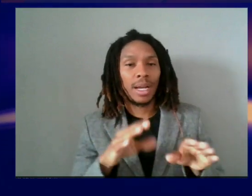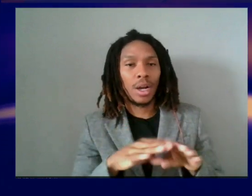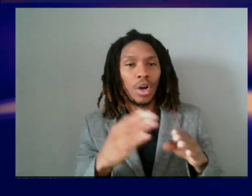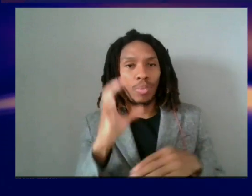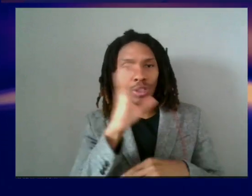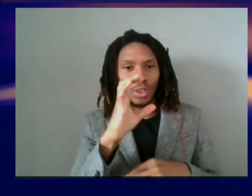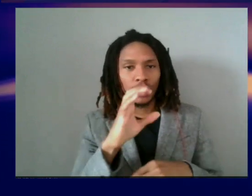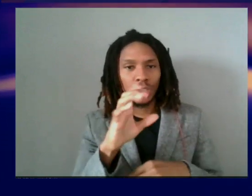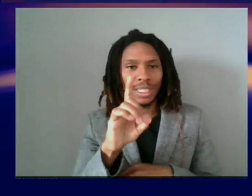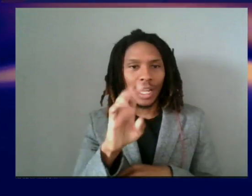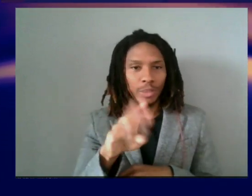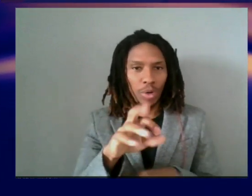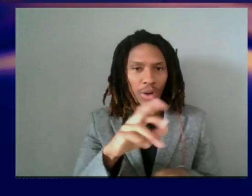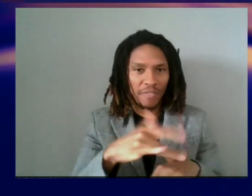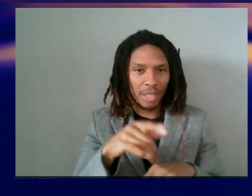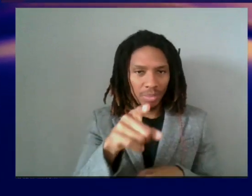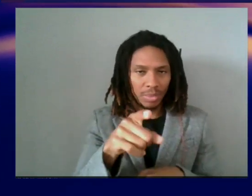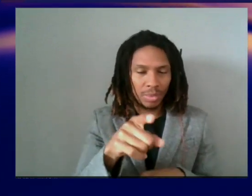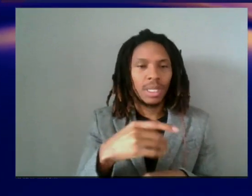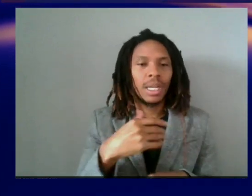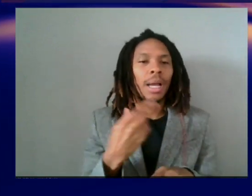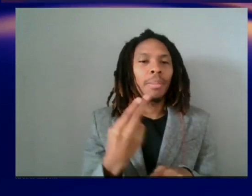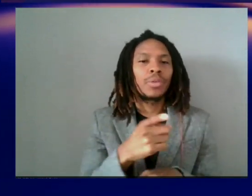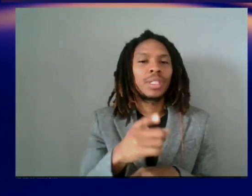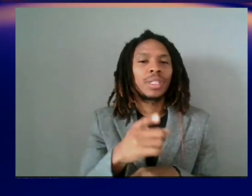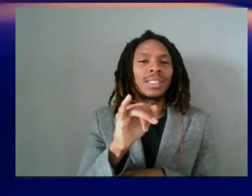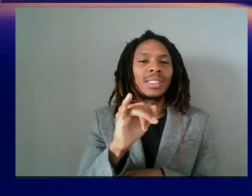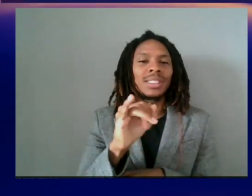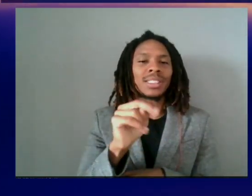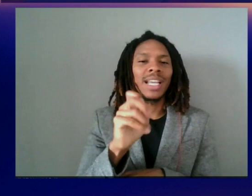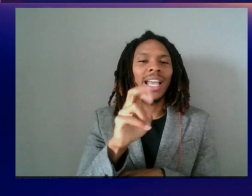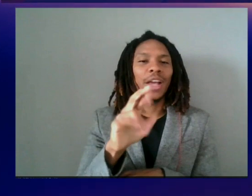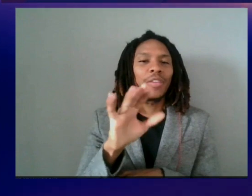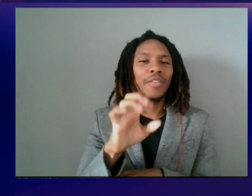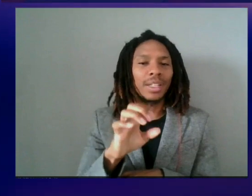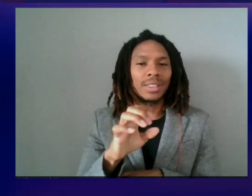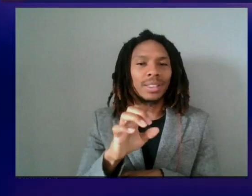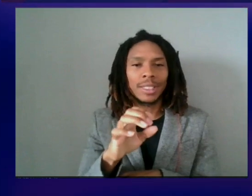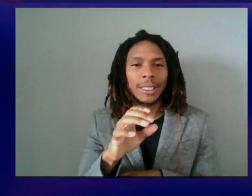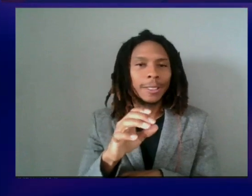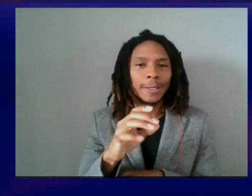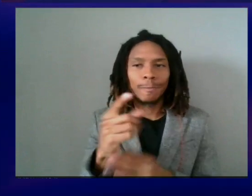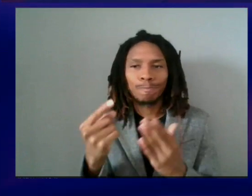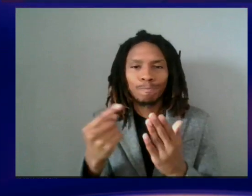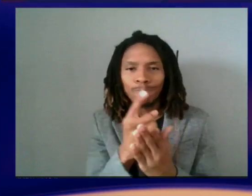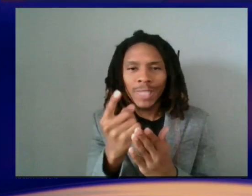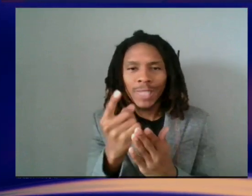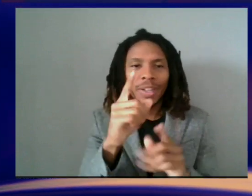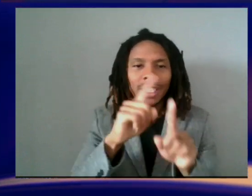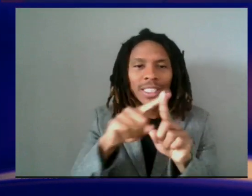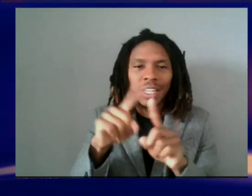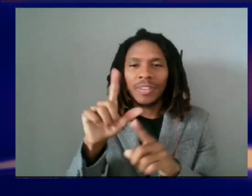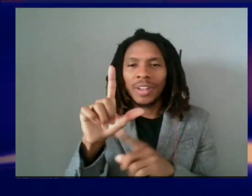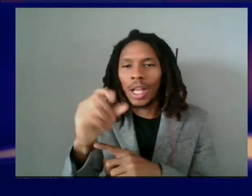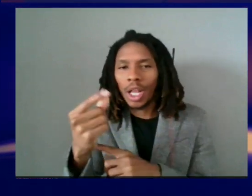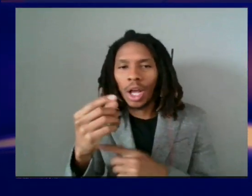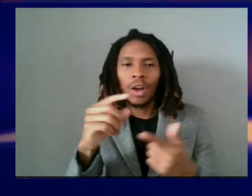and I'm gonna use this interface to navigate to some of the log data and trace data that we talked about.